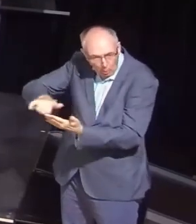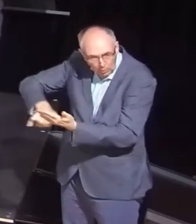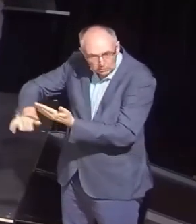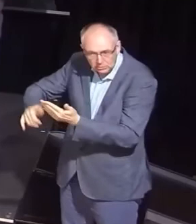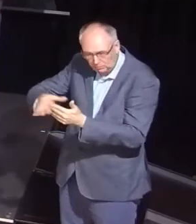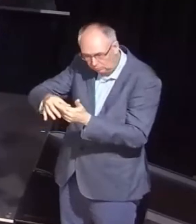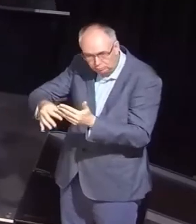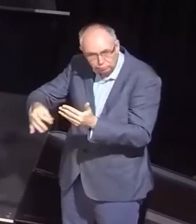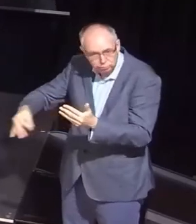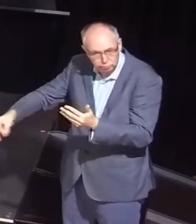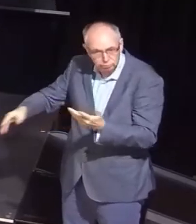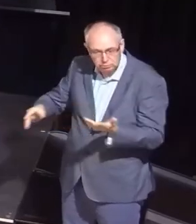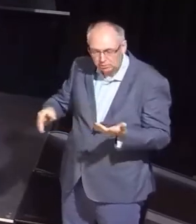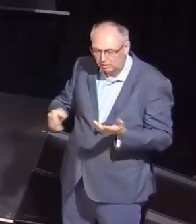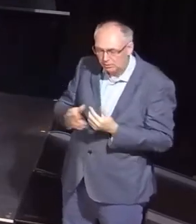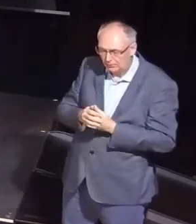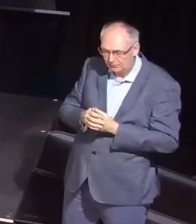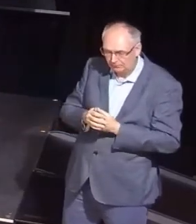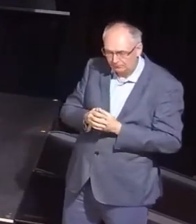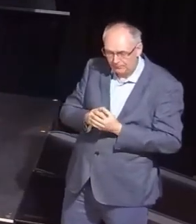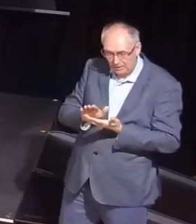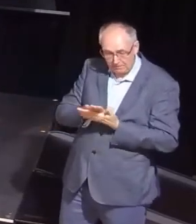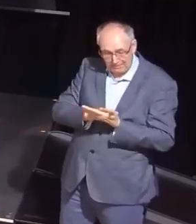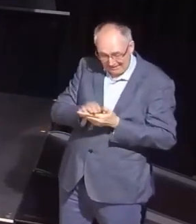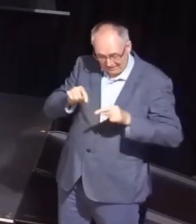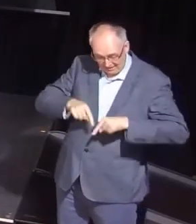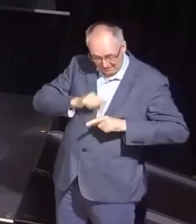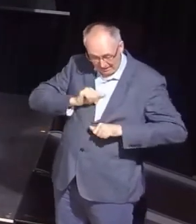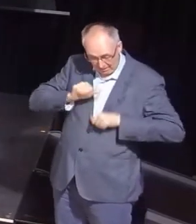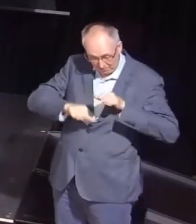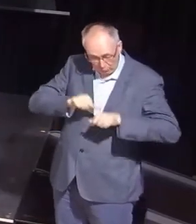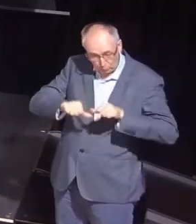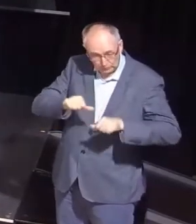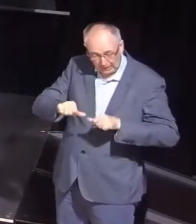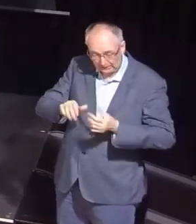We want to make sure, through this process, that we are driving accessibility